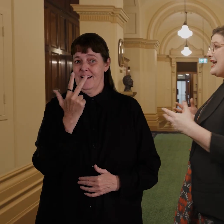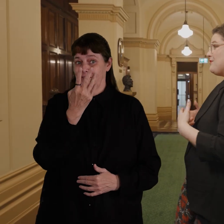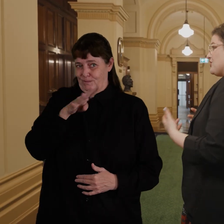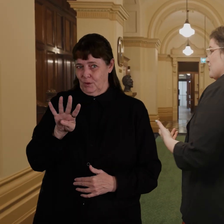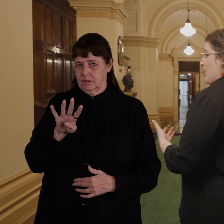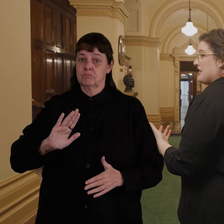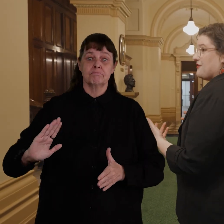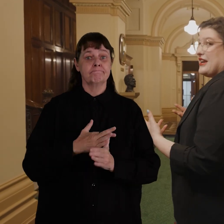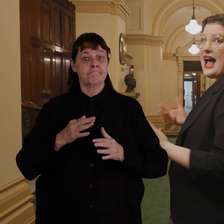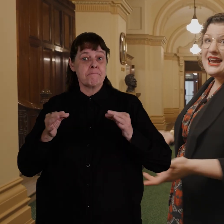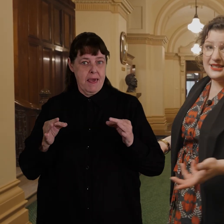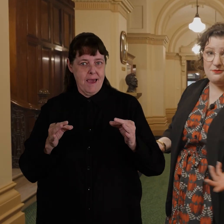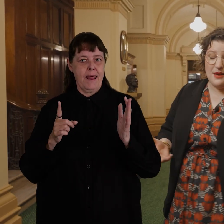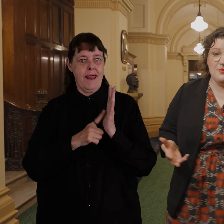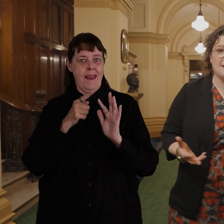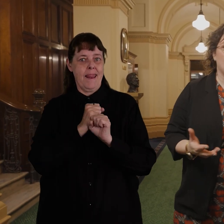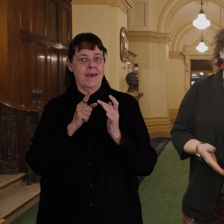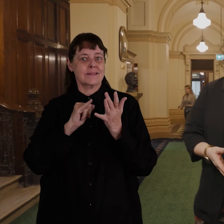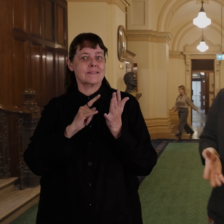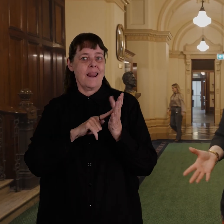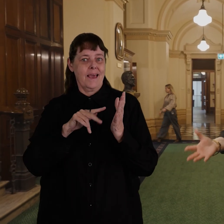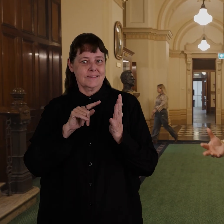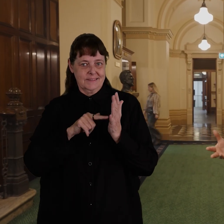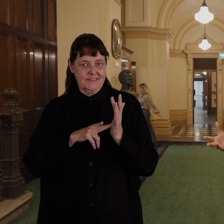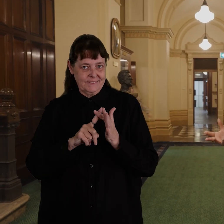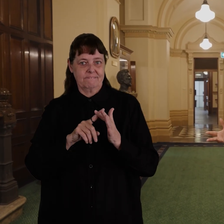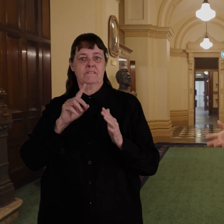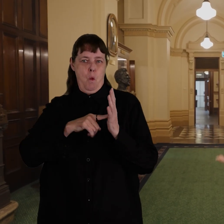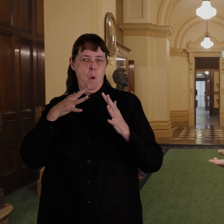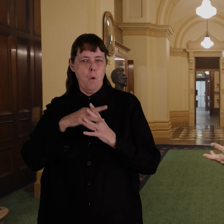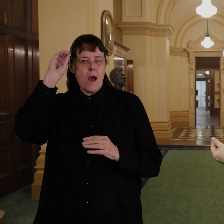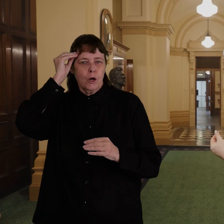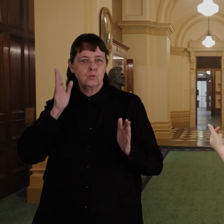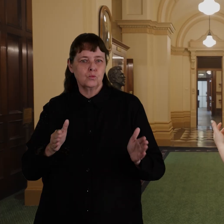and it was designed to fit eight members that we had in the original Legislative Council.